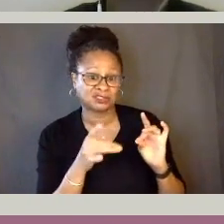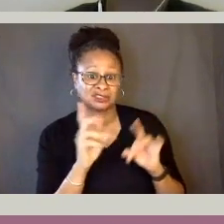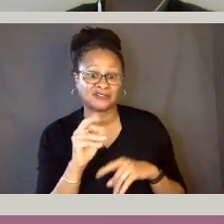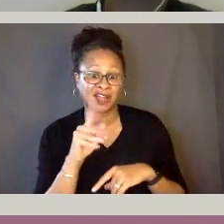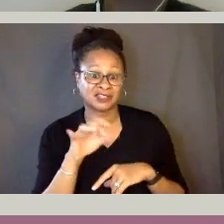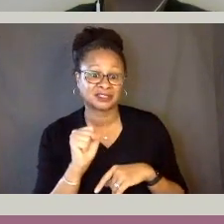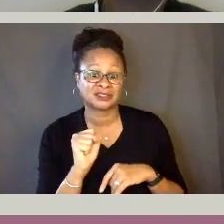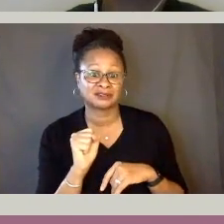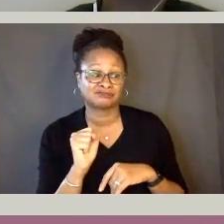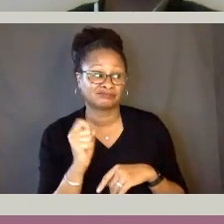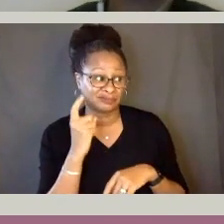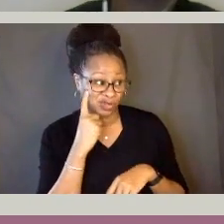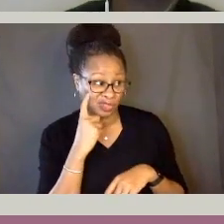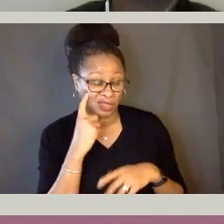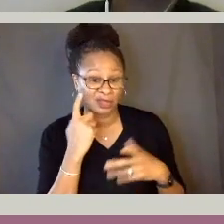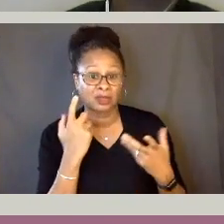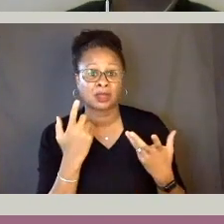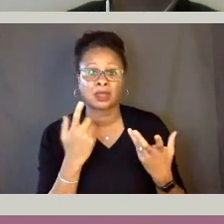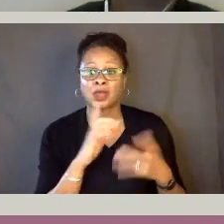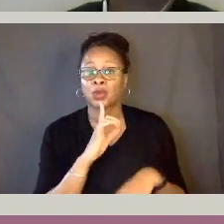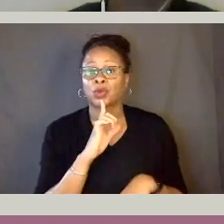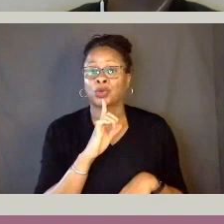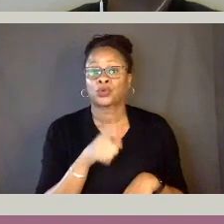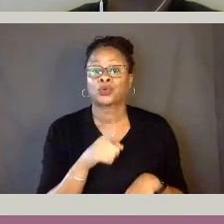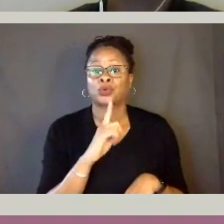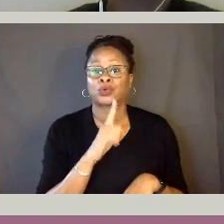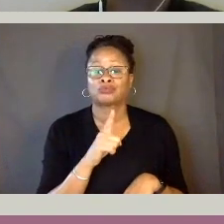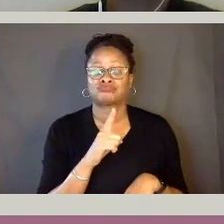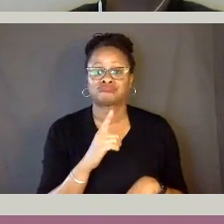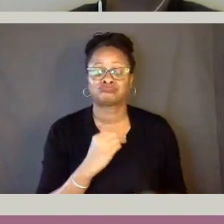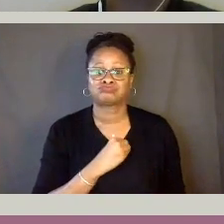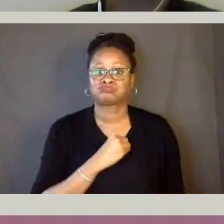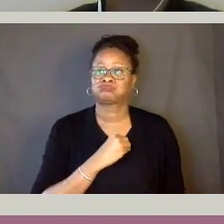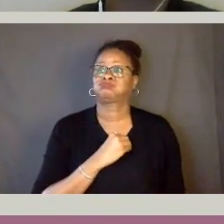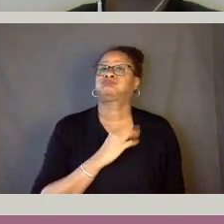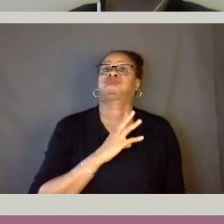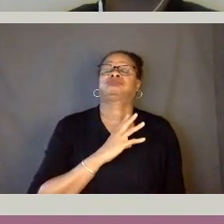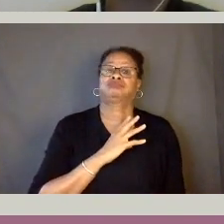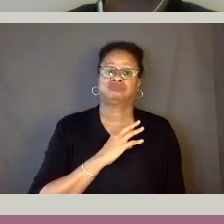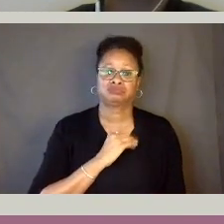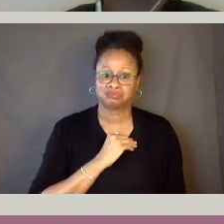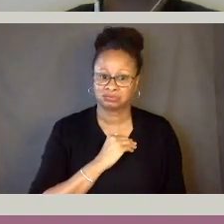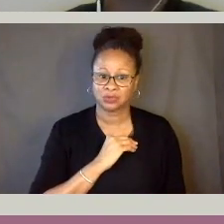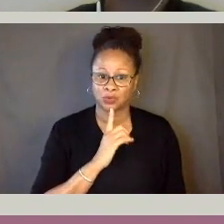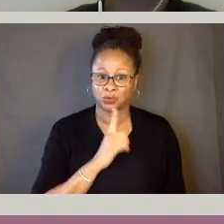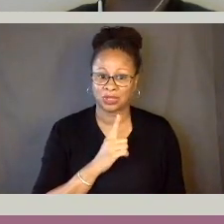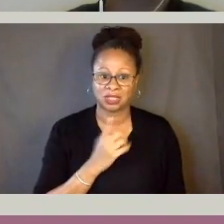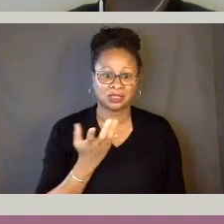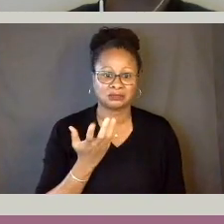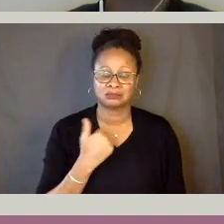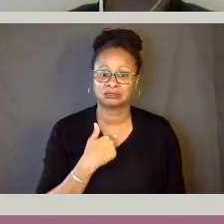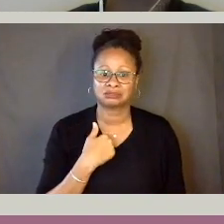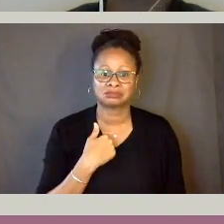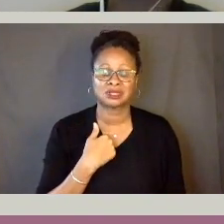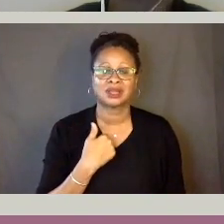And it really made an enormous impression on us. I don't know if you want to pick up from there, Jim.